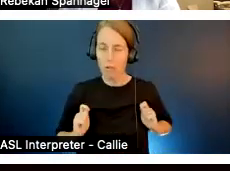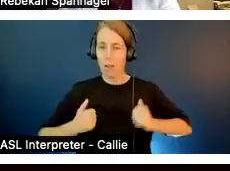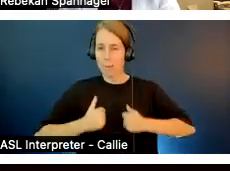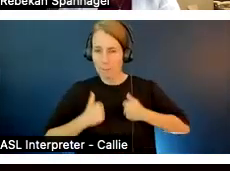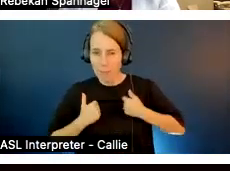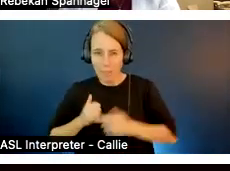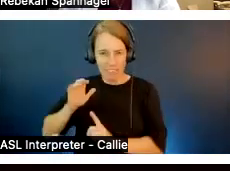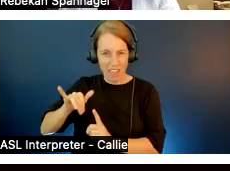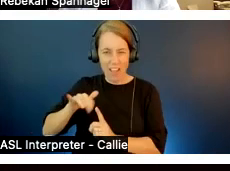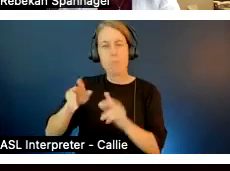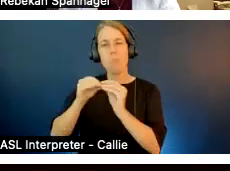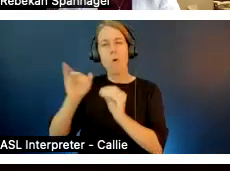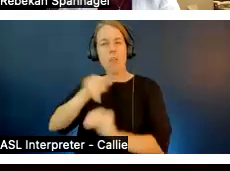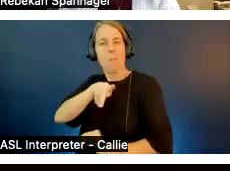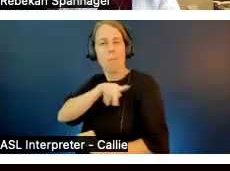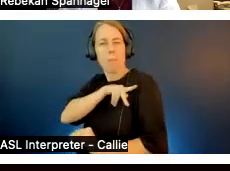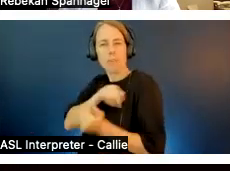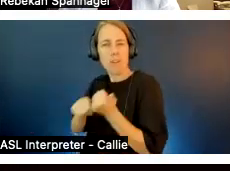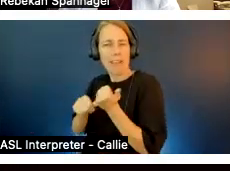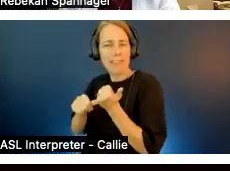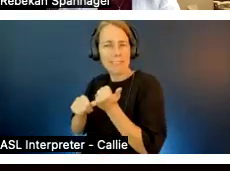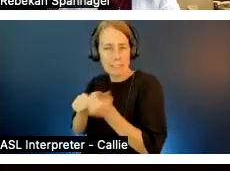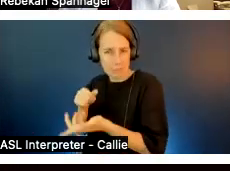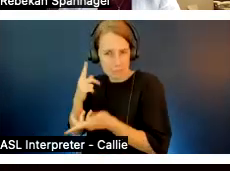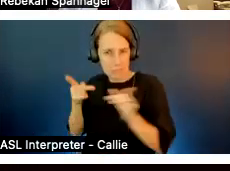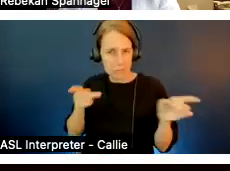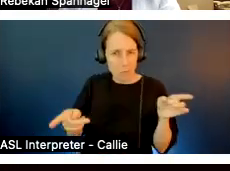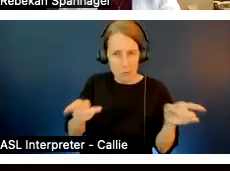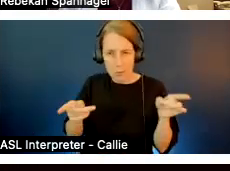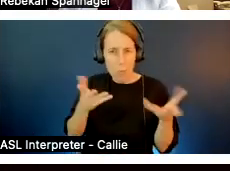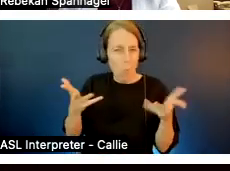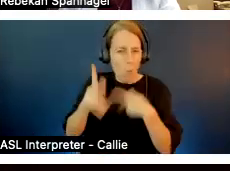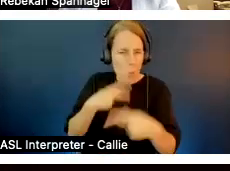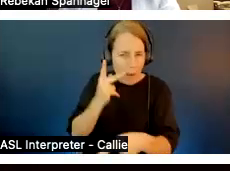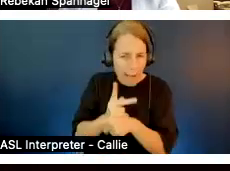how many hours or units of nursing services would you need or do you need personal assistance